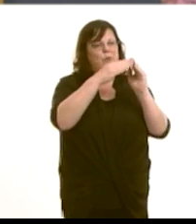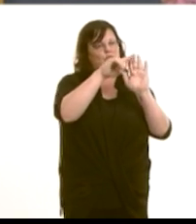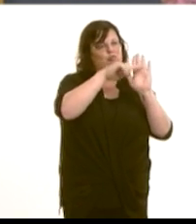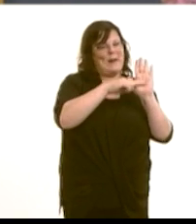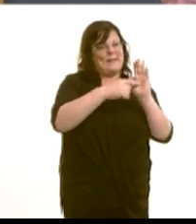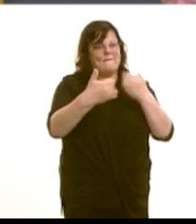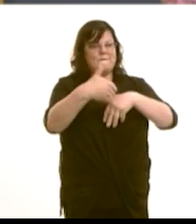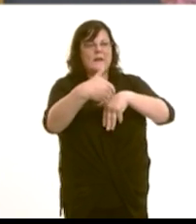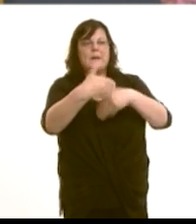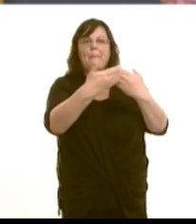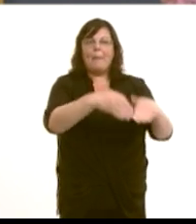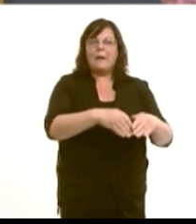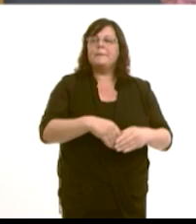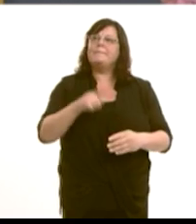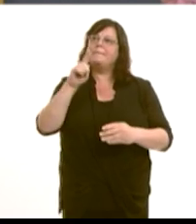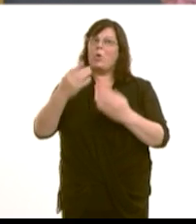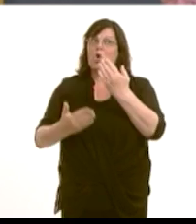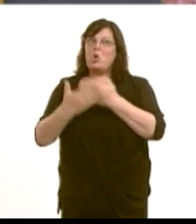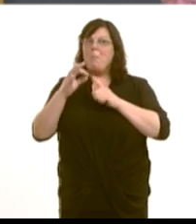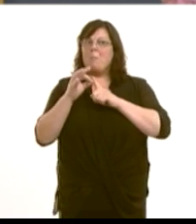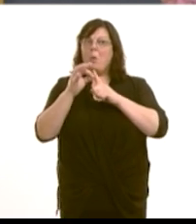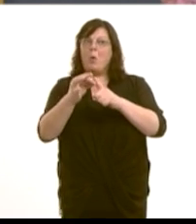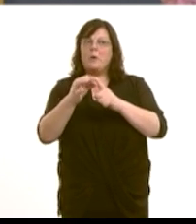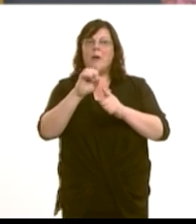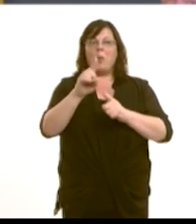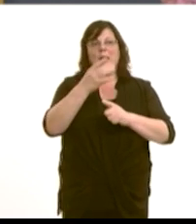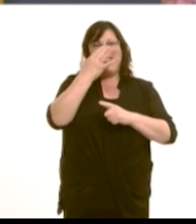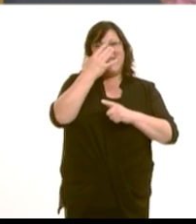Another proposal under the new arrangements is to raise the threshold below which payment